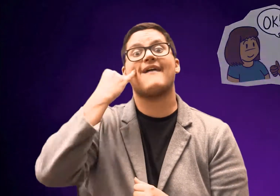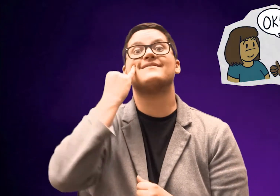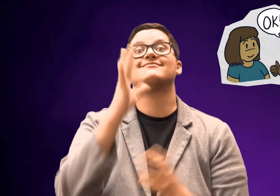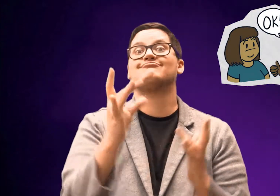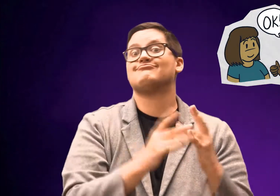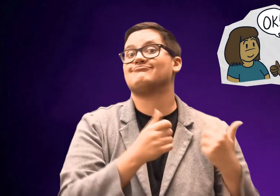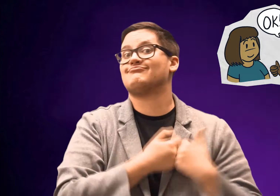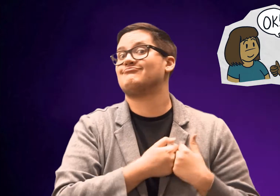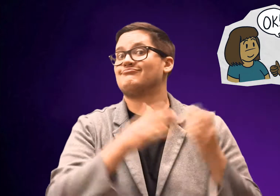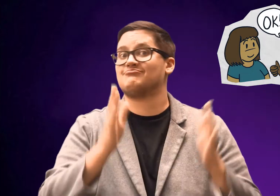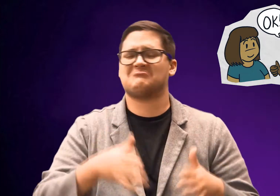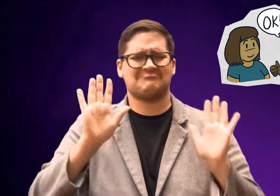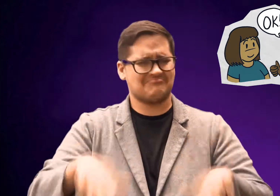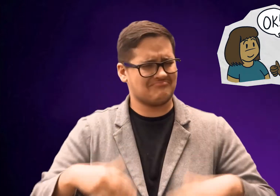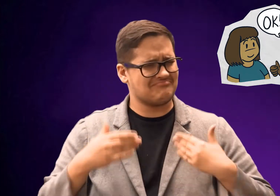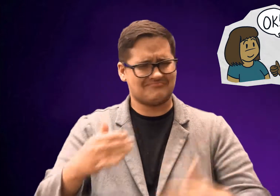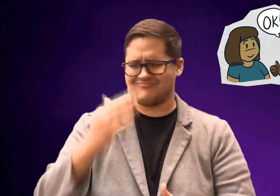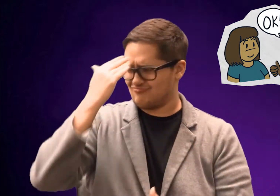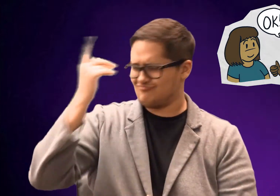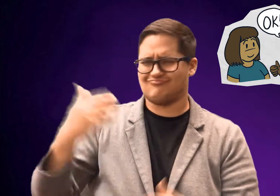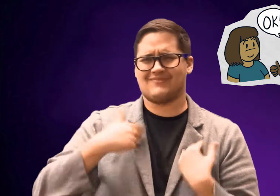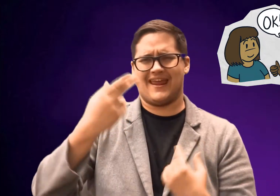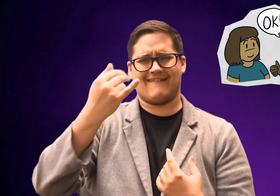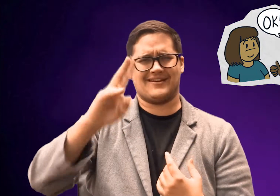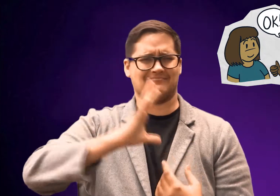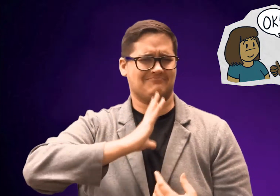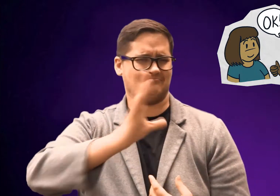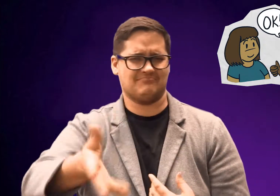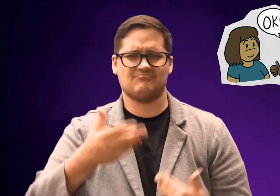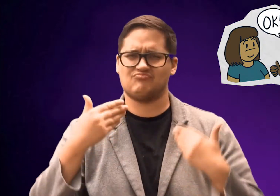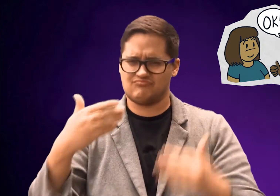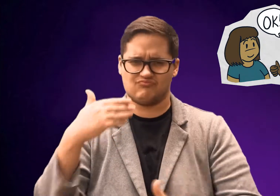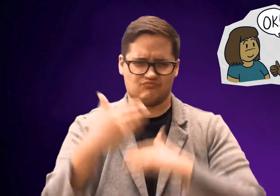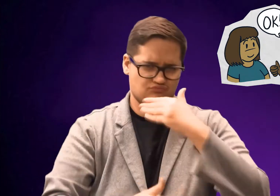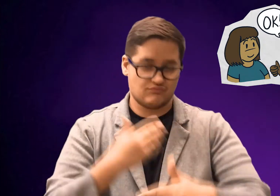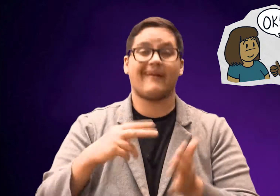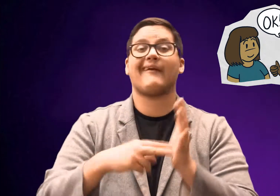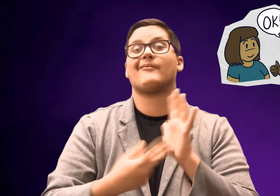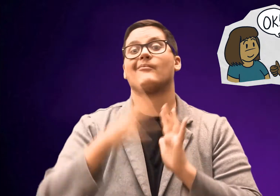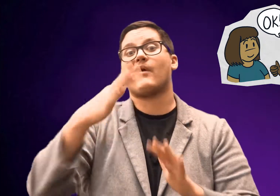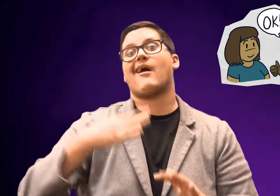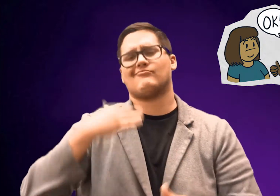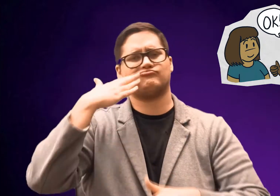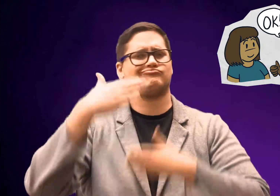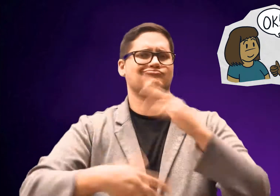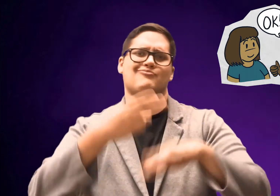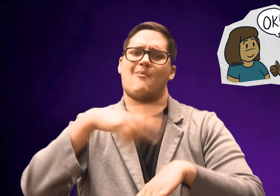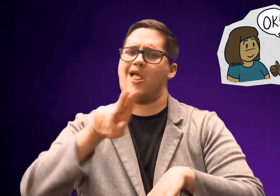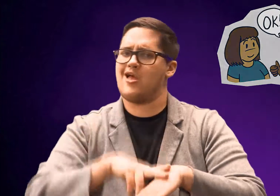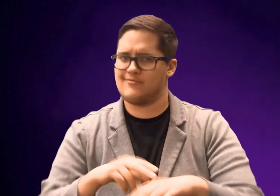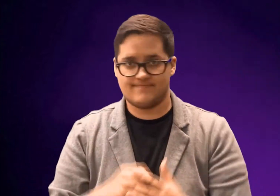If your spouse or partner doesn’t choose to withdraw sponsorship, your application will proceed normally.